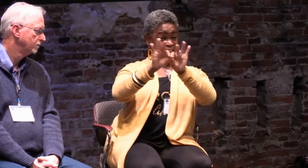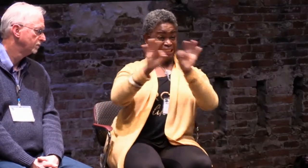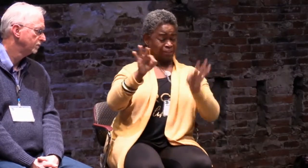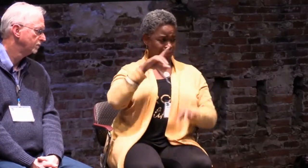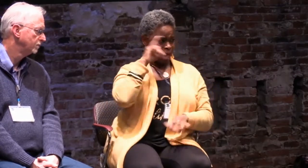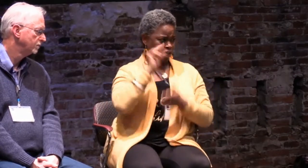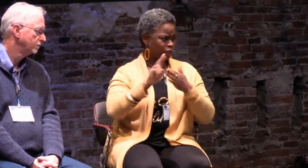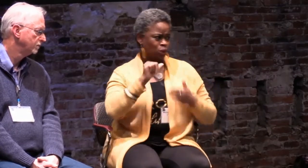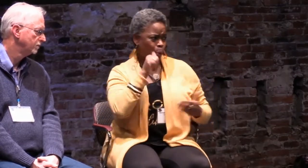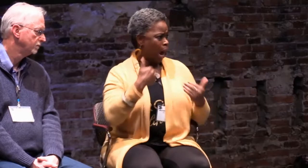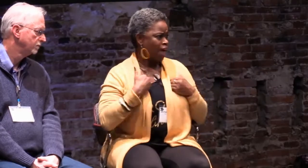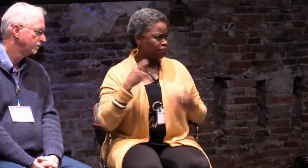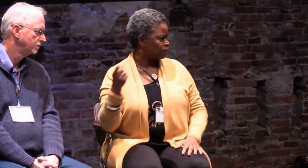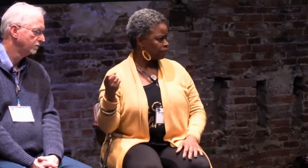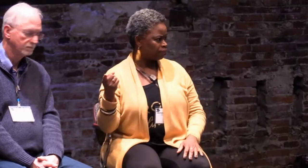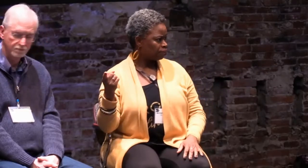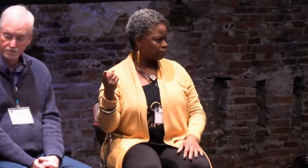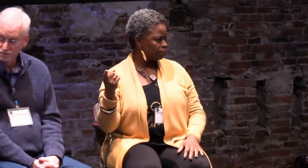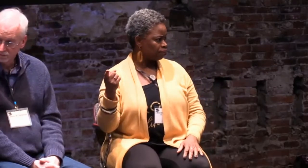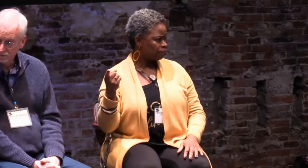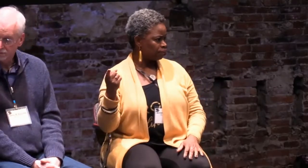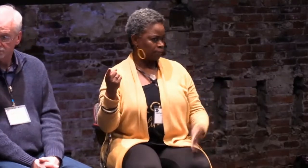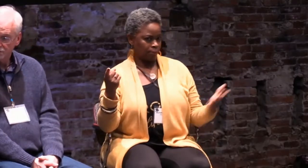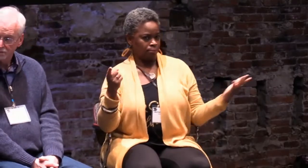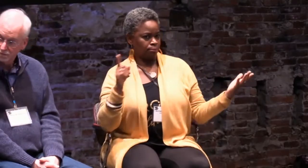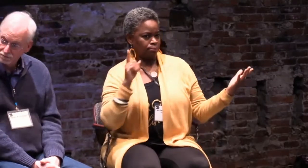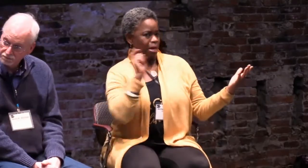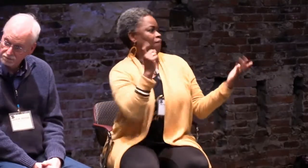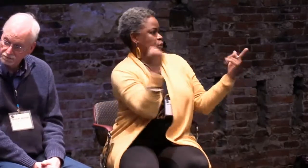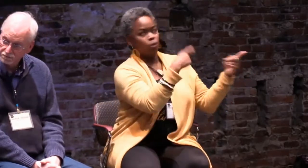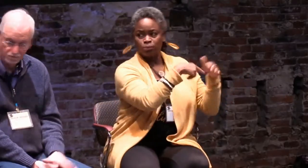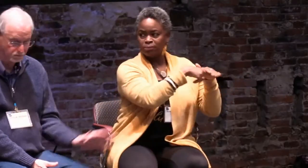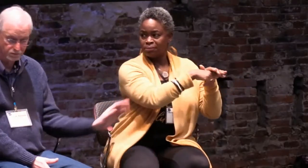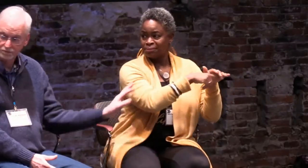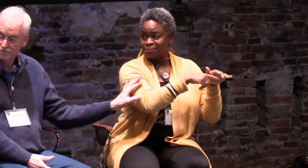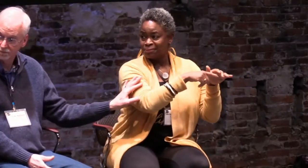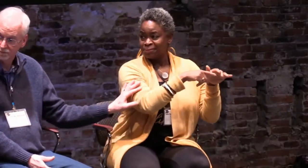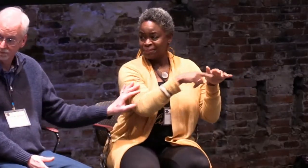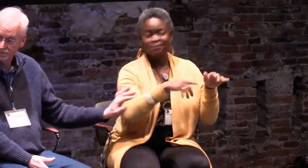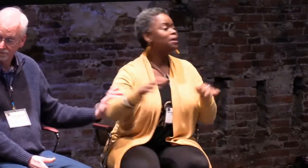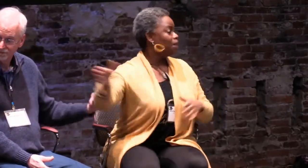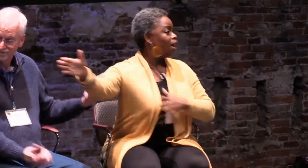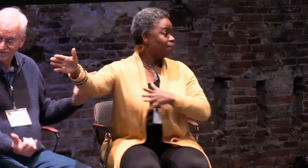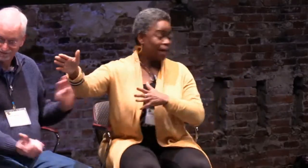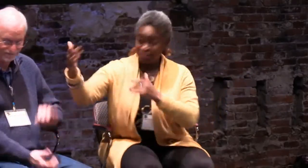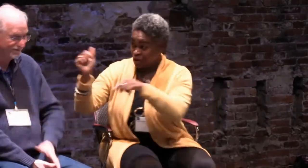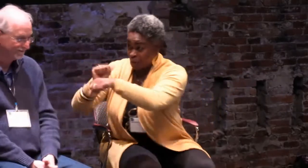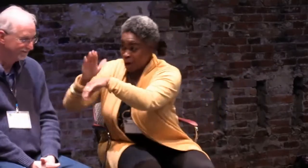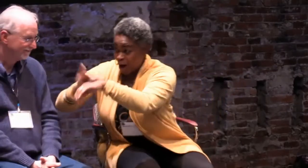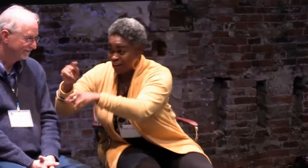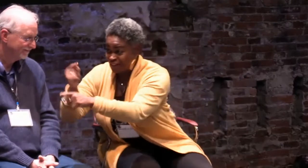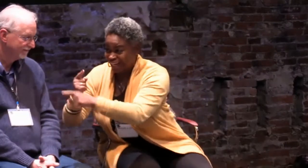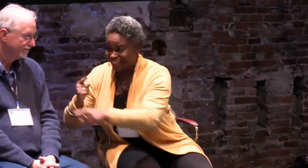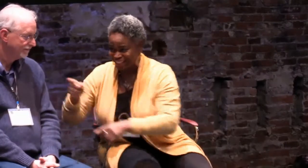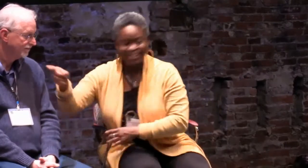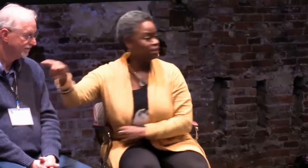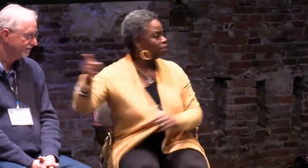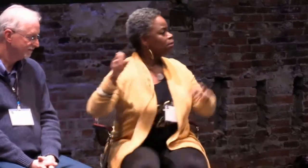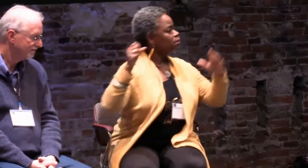But your MFA degree, if you wanna pursue professionalism. Wait a minute. Okay, wait a minute.